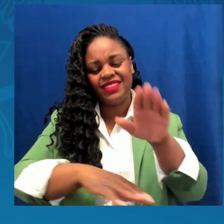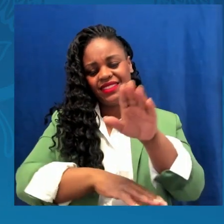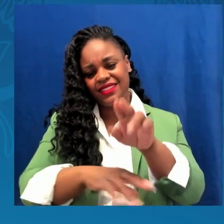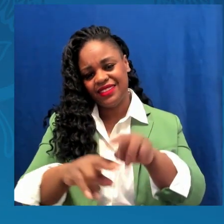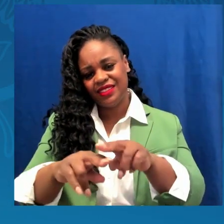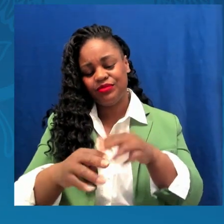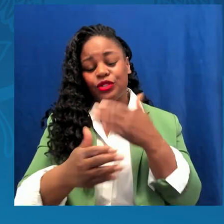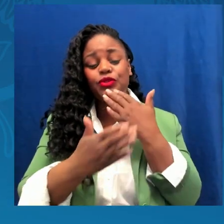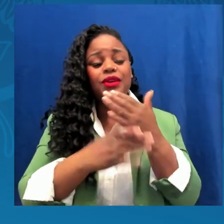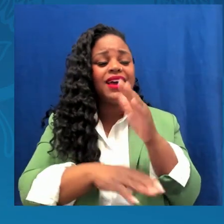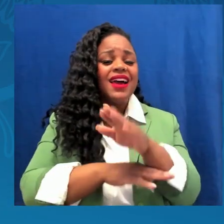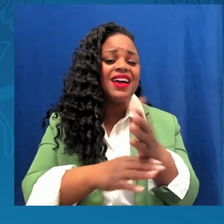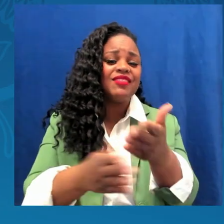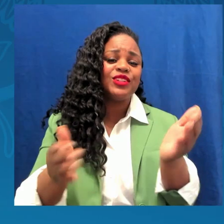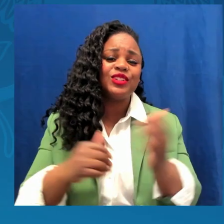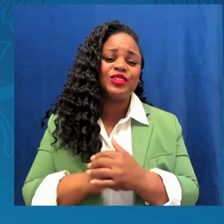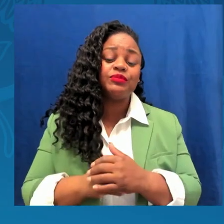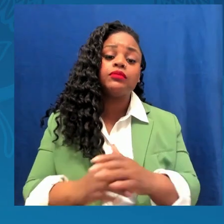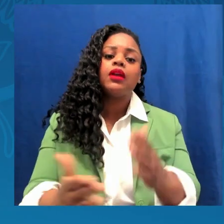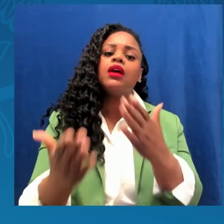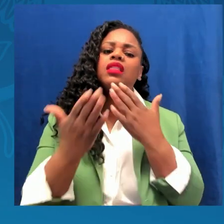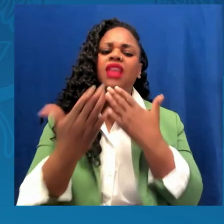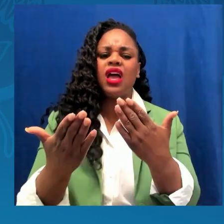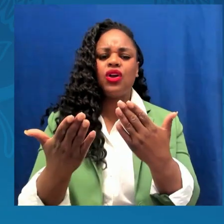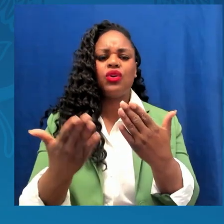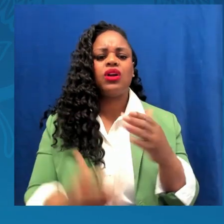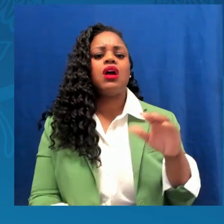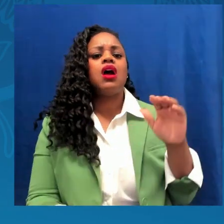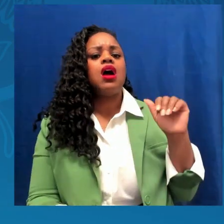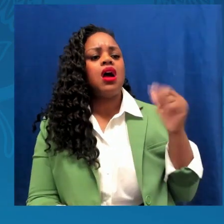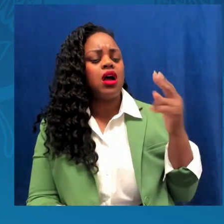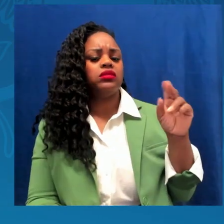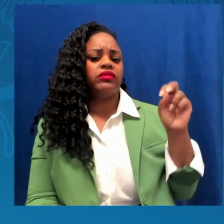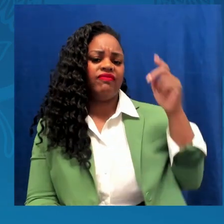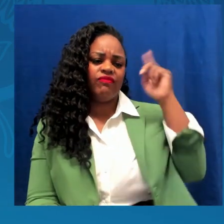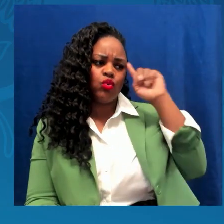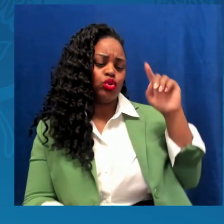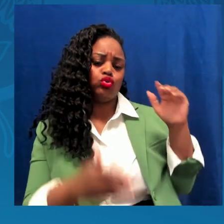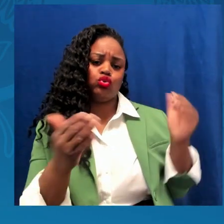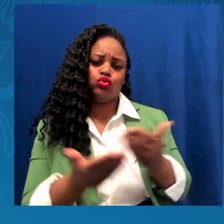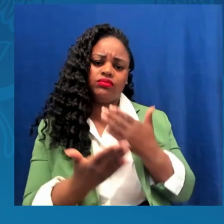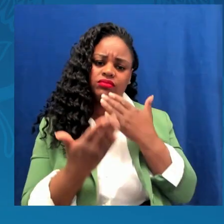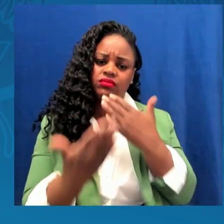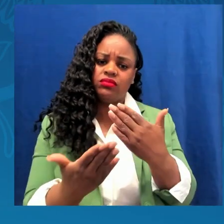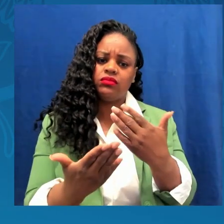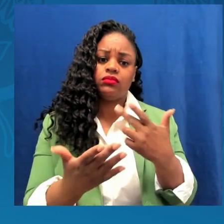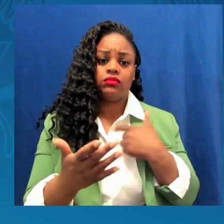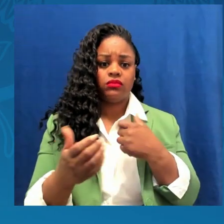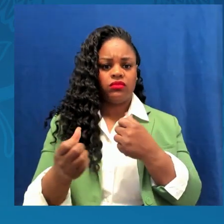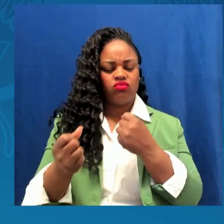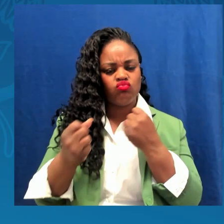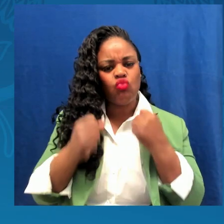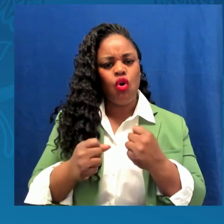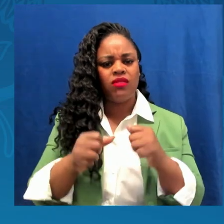Thank you. President Hudson for that introduction and for your strong and steady leadership as the President of Jackson State University,